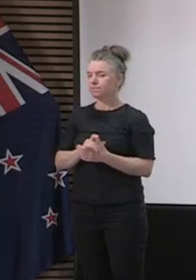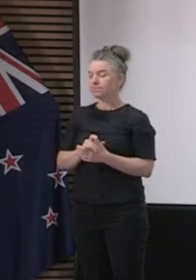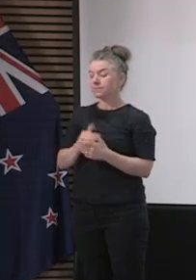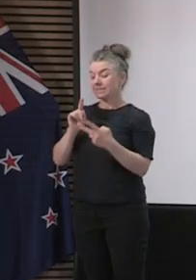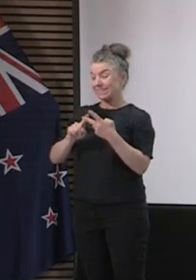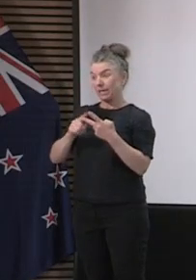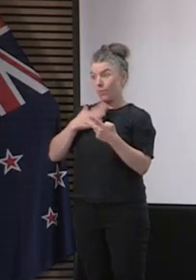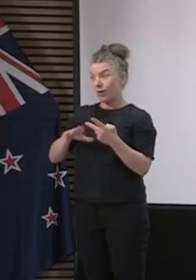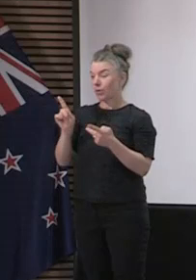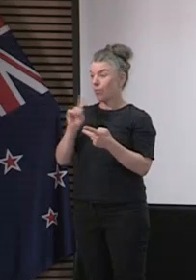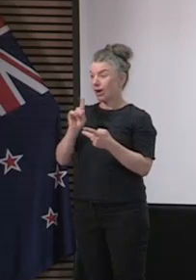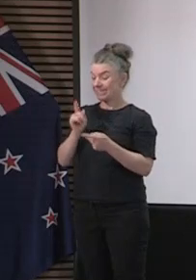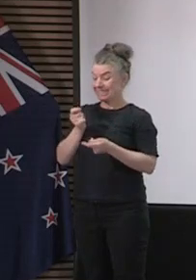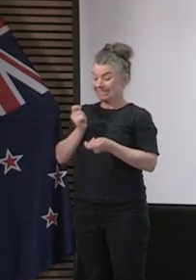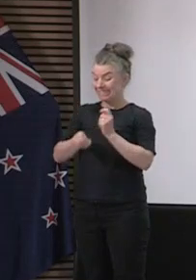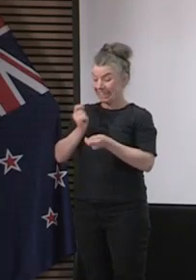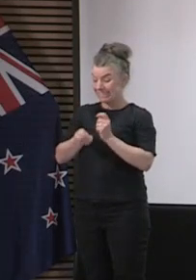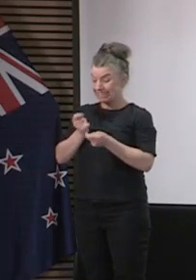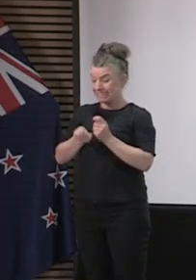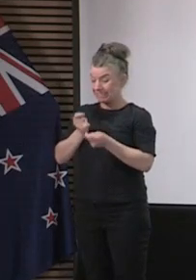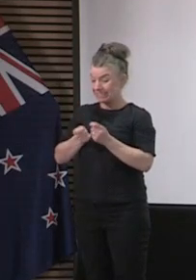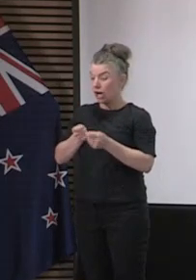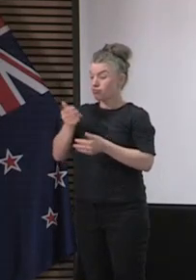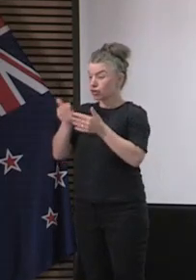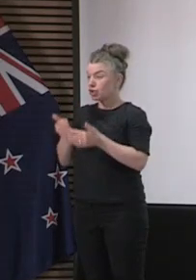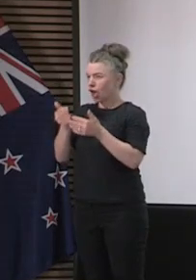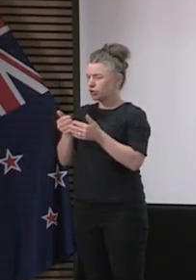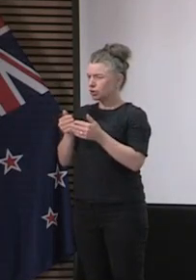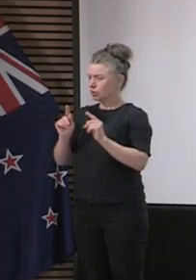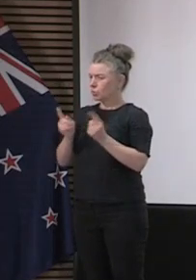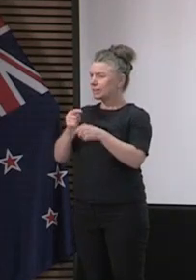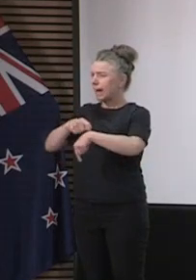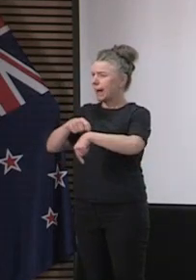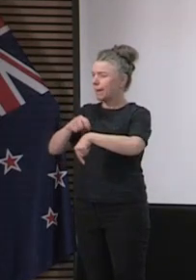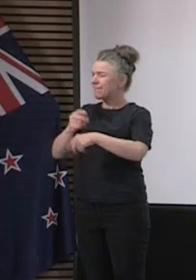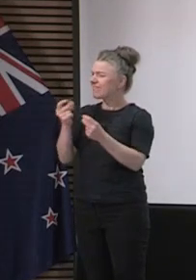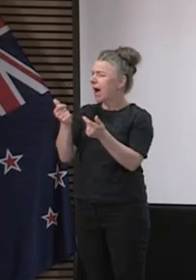testing. Secondly, get the test turnaround from swab to